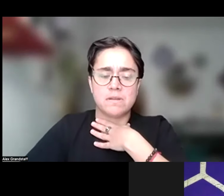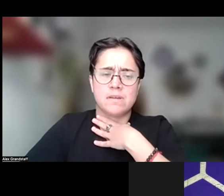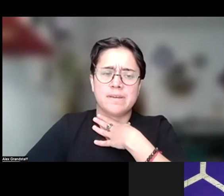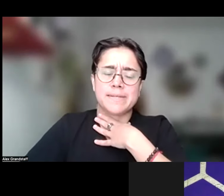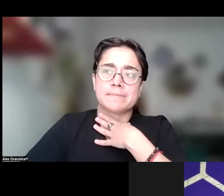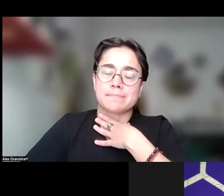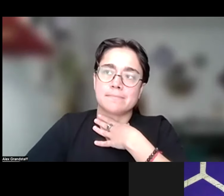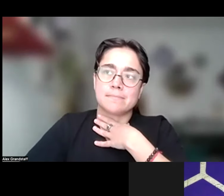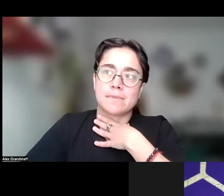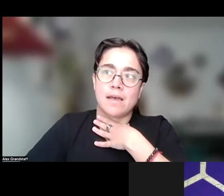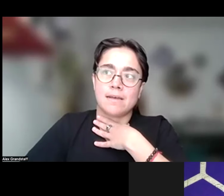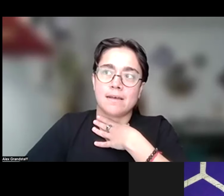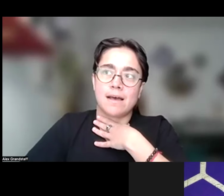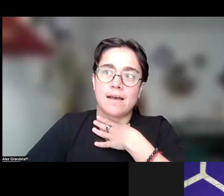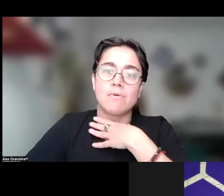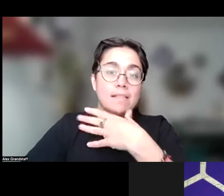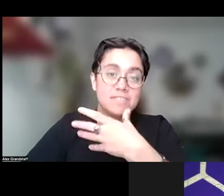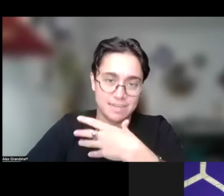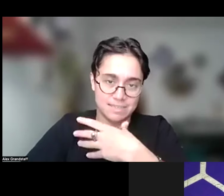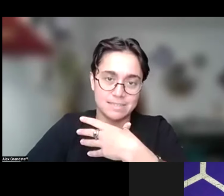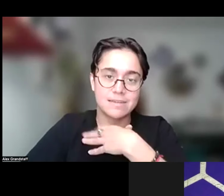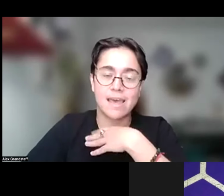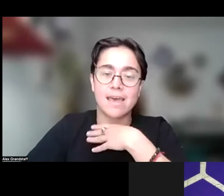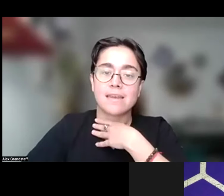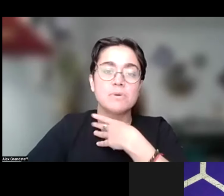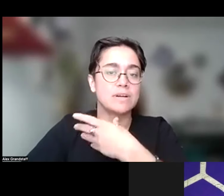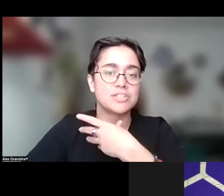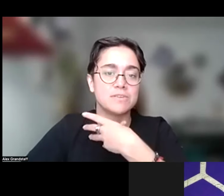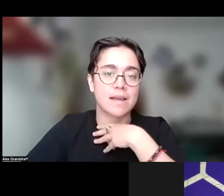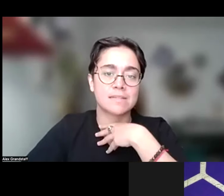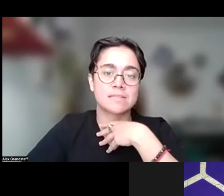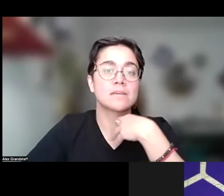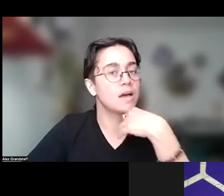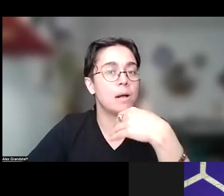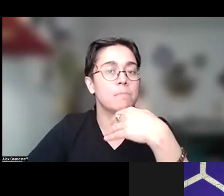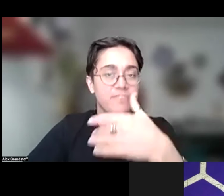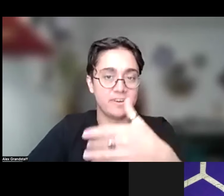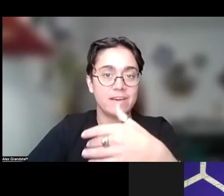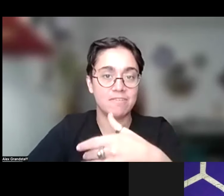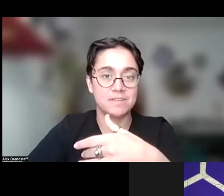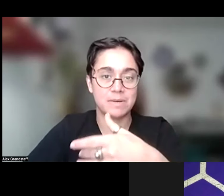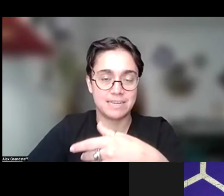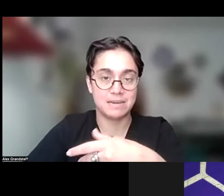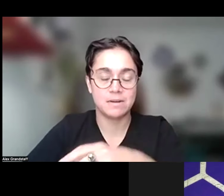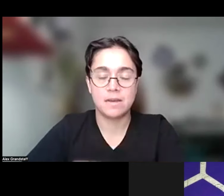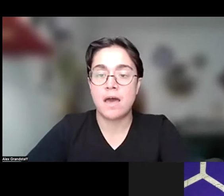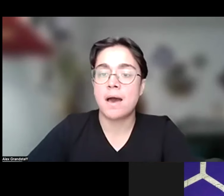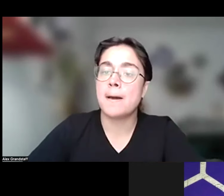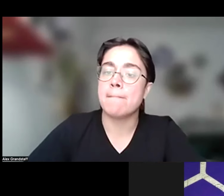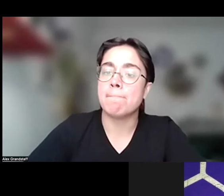I live in Texas.